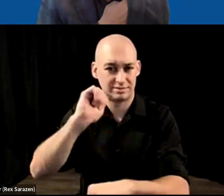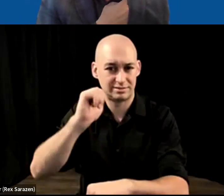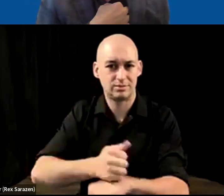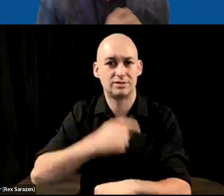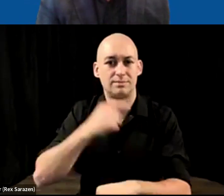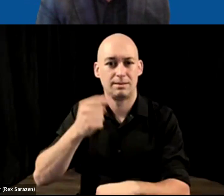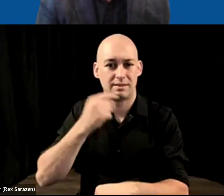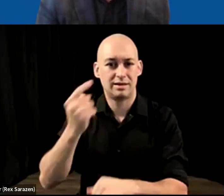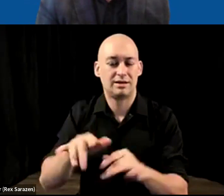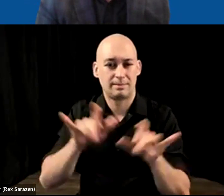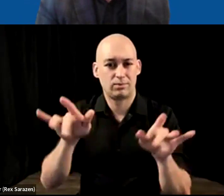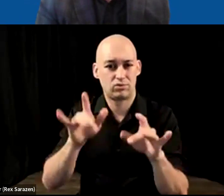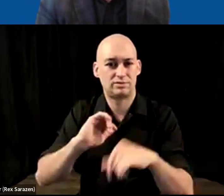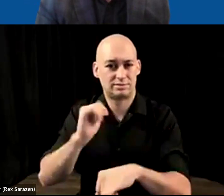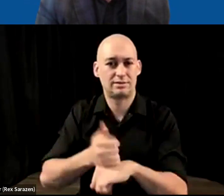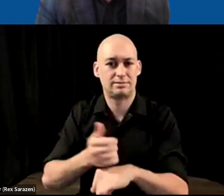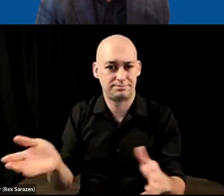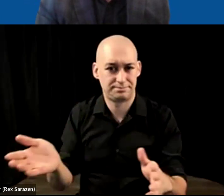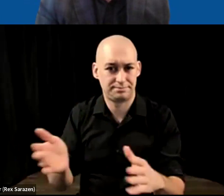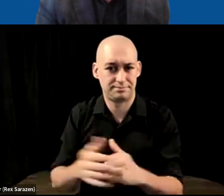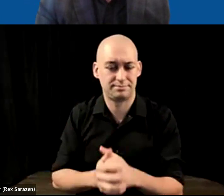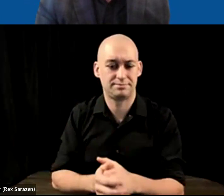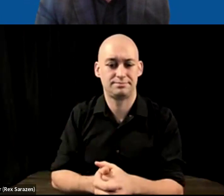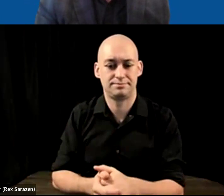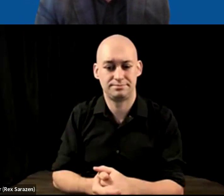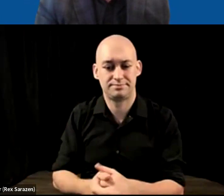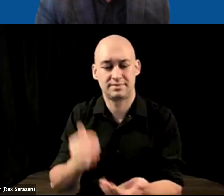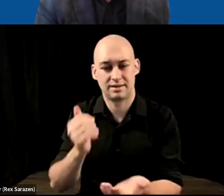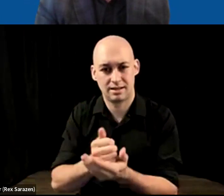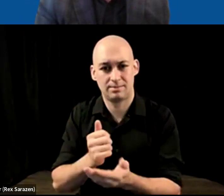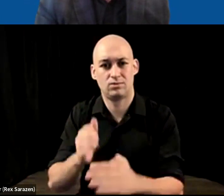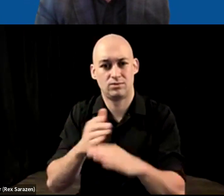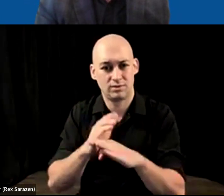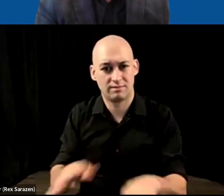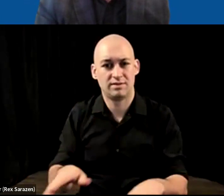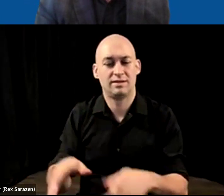or something like that so any way to help alleviate the administrative burdens for our